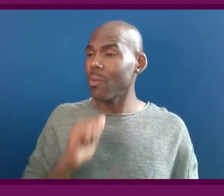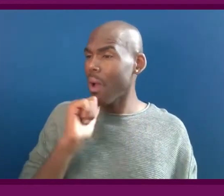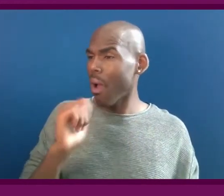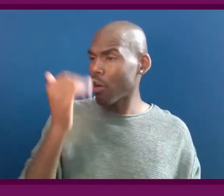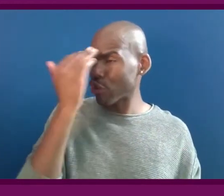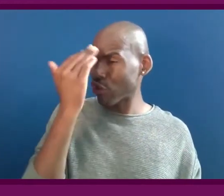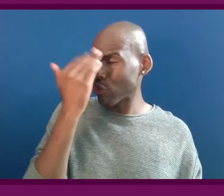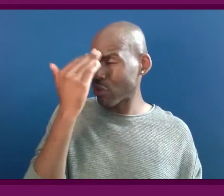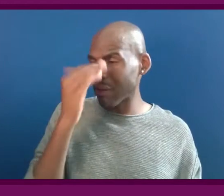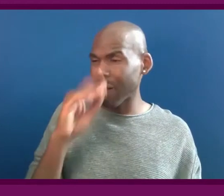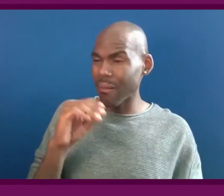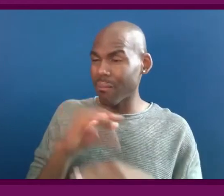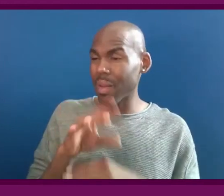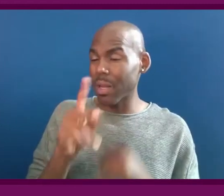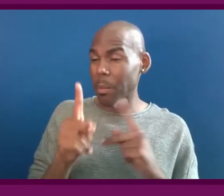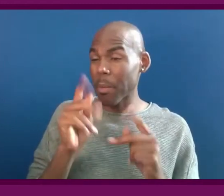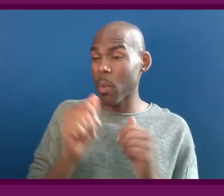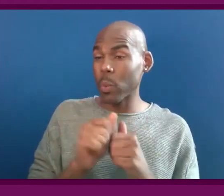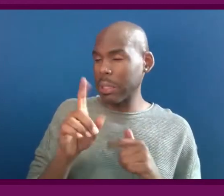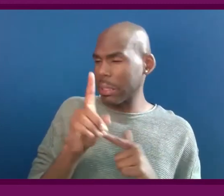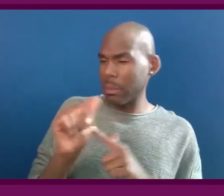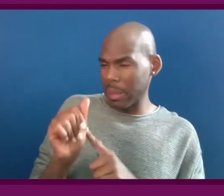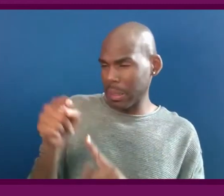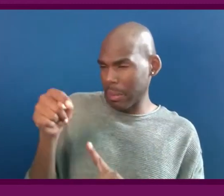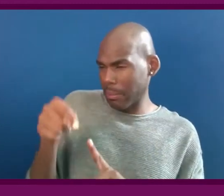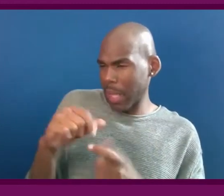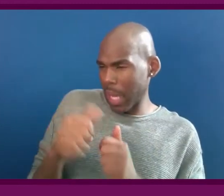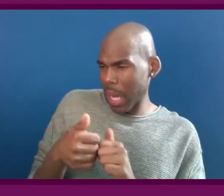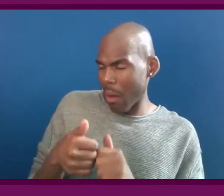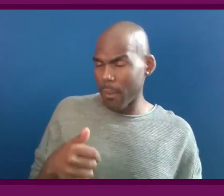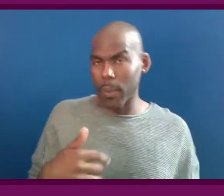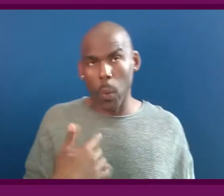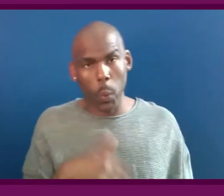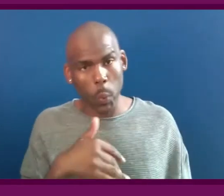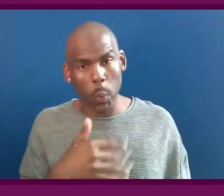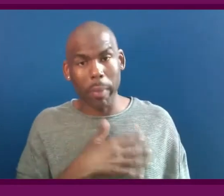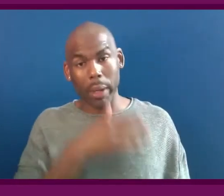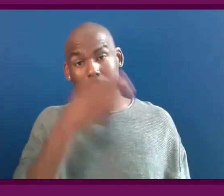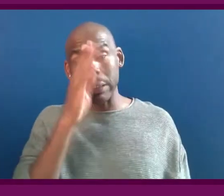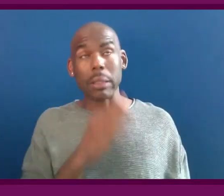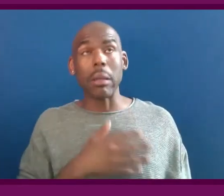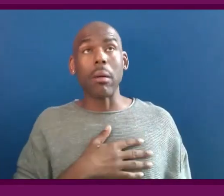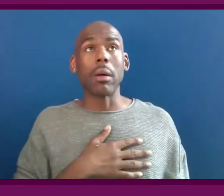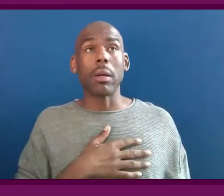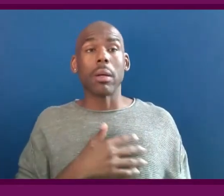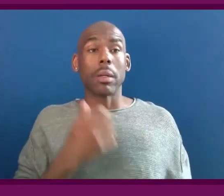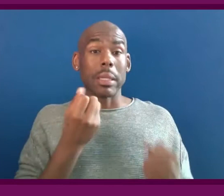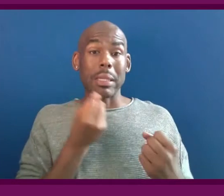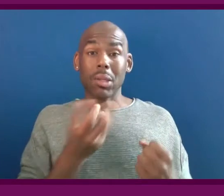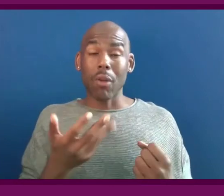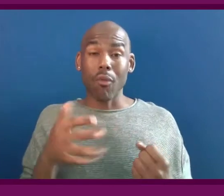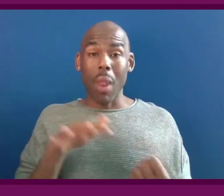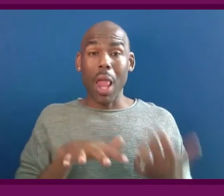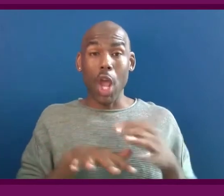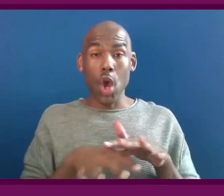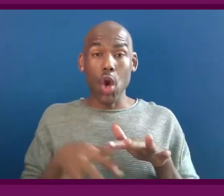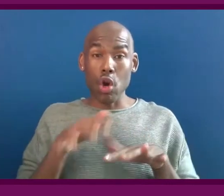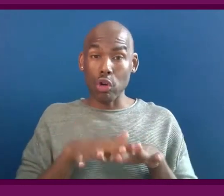How does unconscious bias affect particularly people with disabilities? Kamilah Martin-Proctor: Oh, my goodness. There's several layers with regards to that.